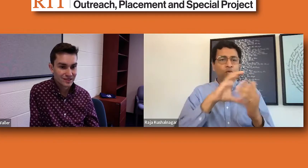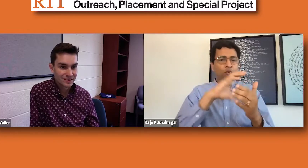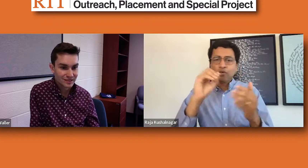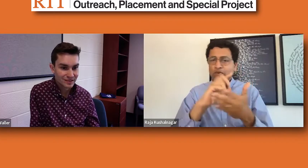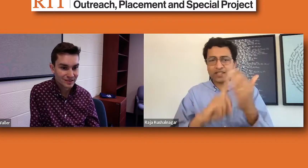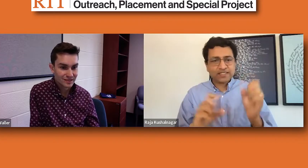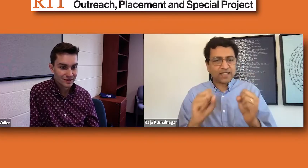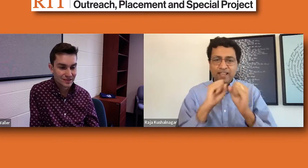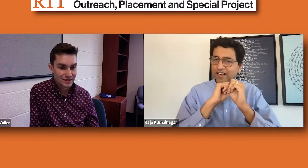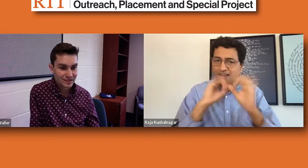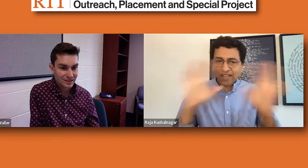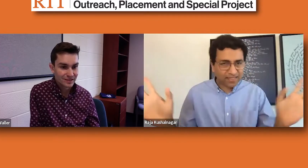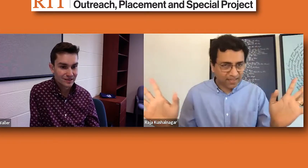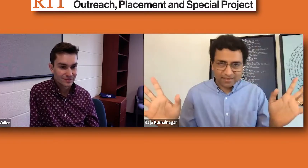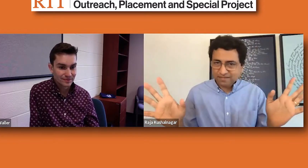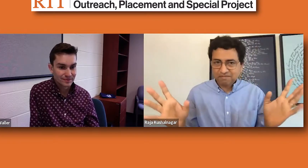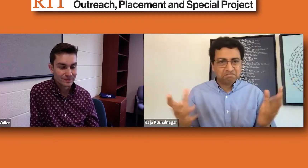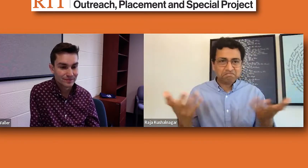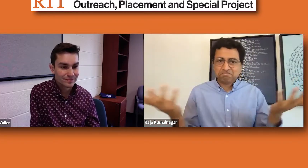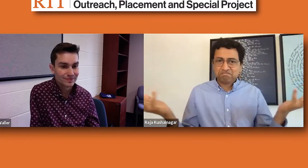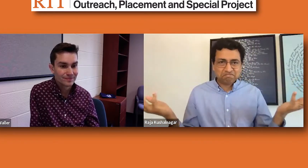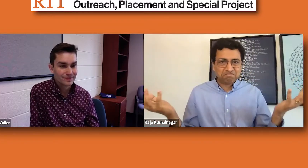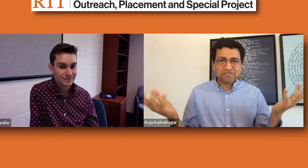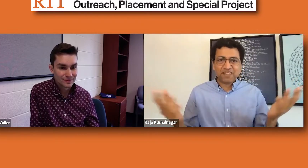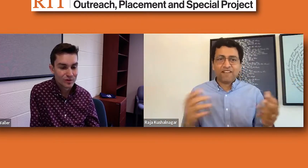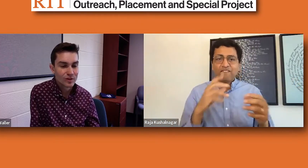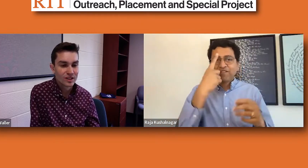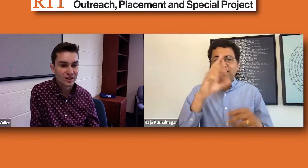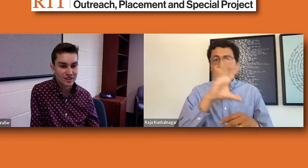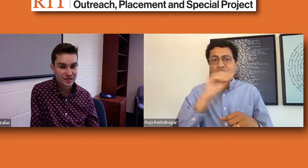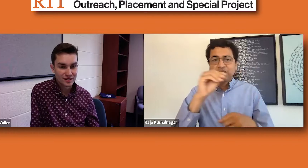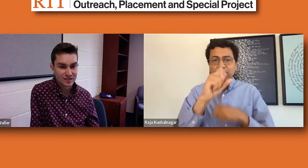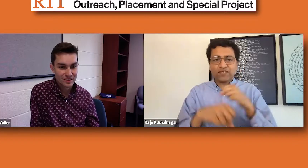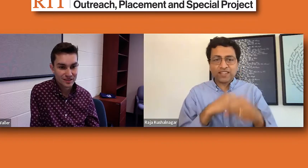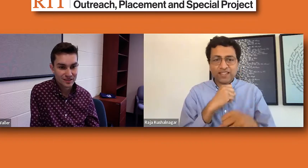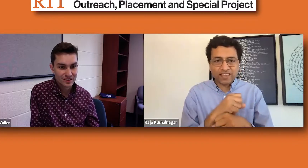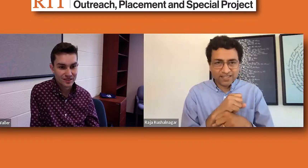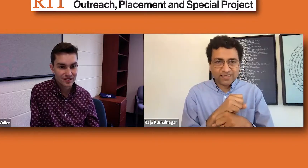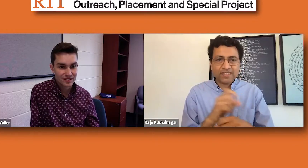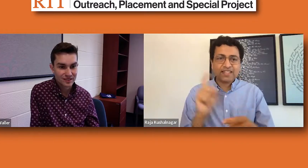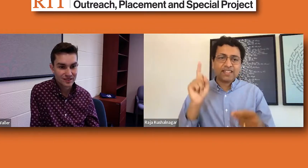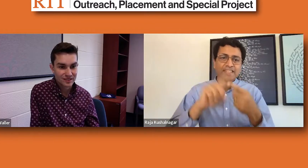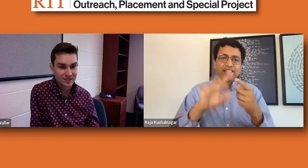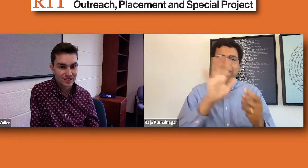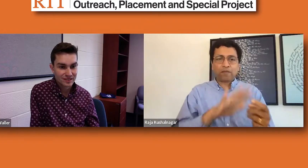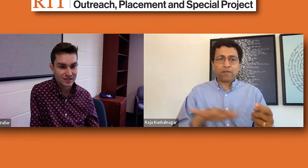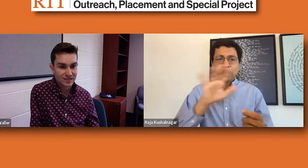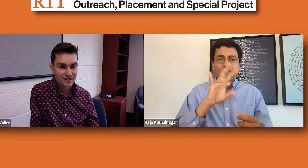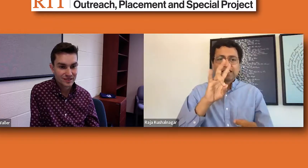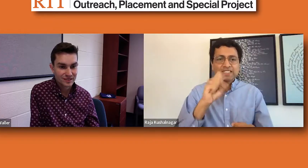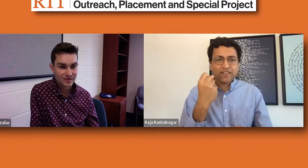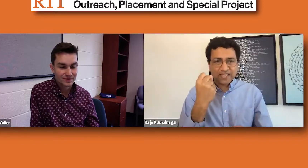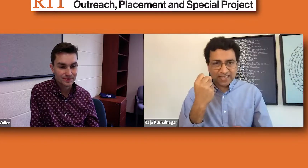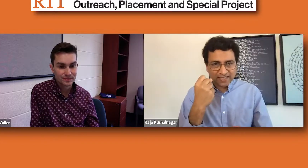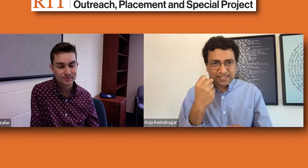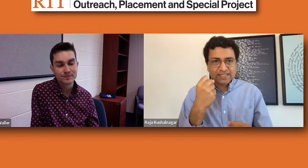for 50 years until the 1970s. And then we finally had captions to access films